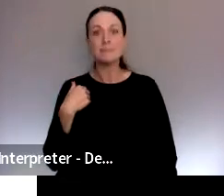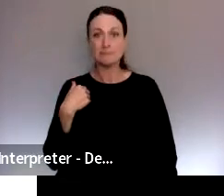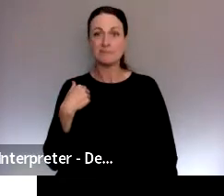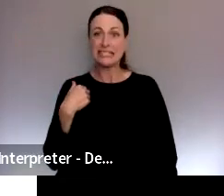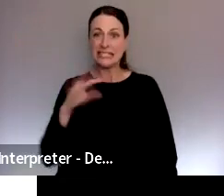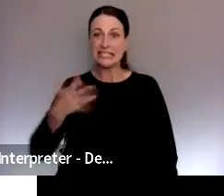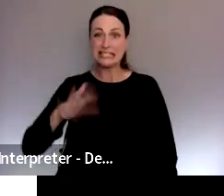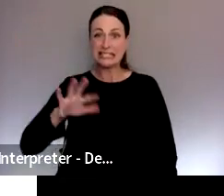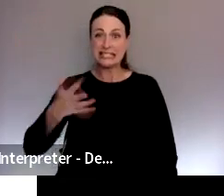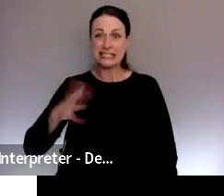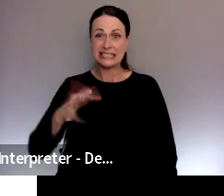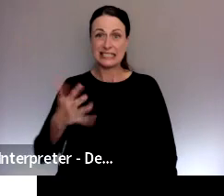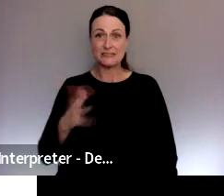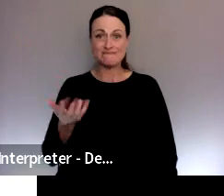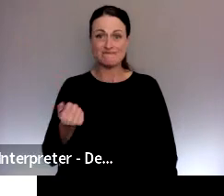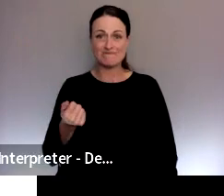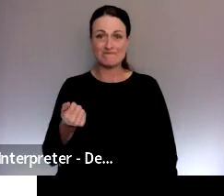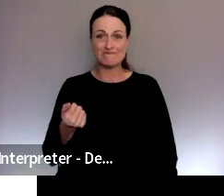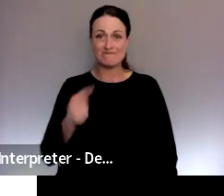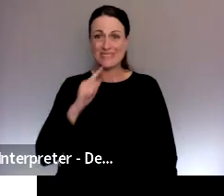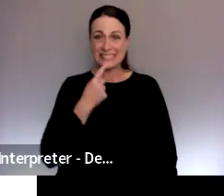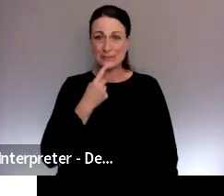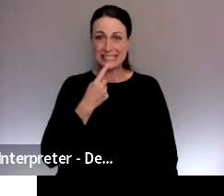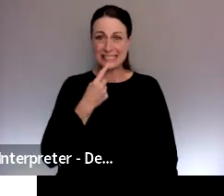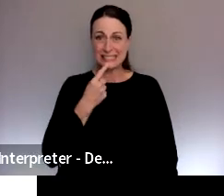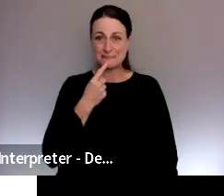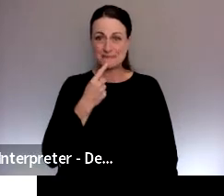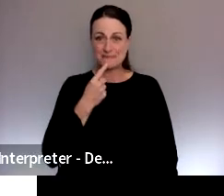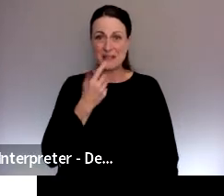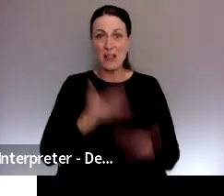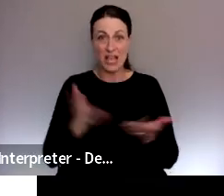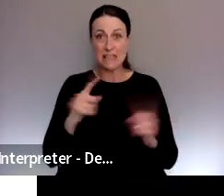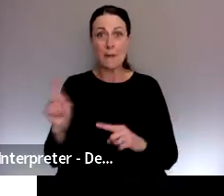they had some pretty serious things